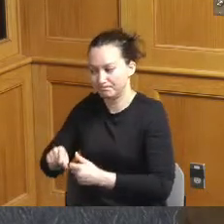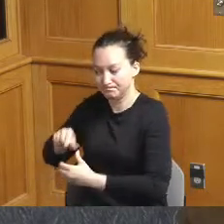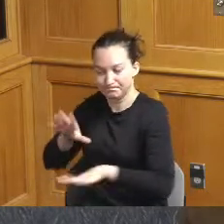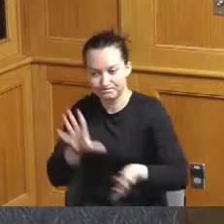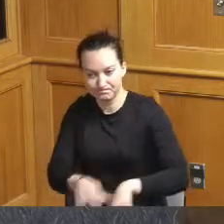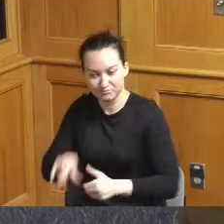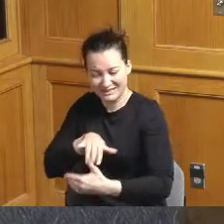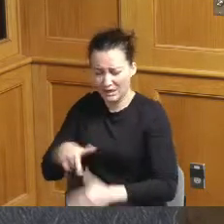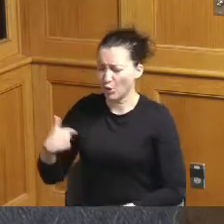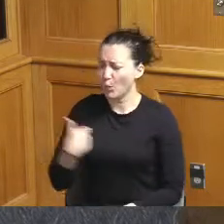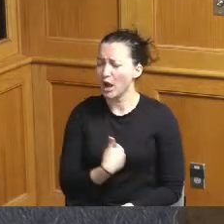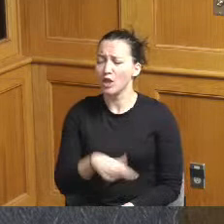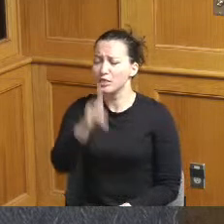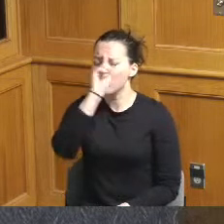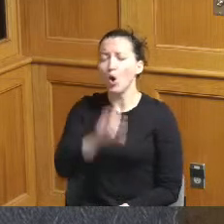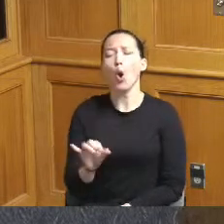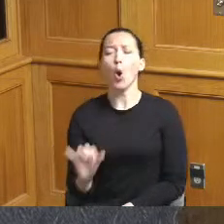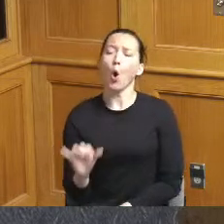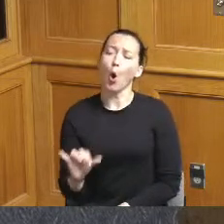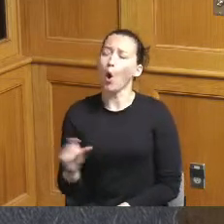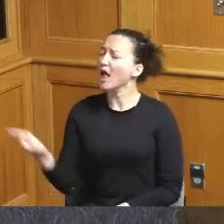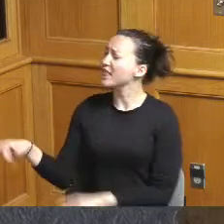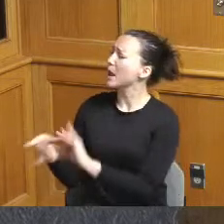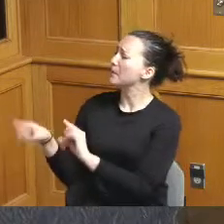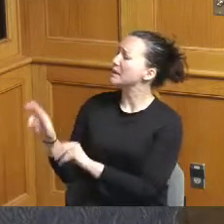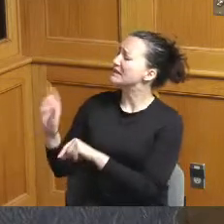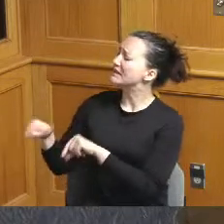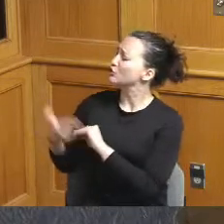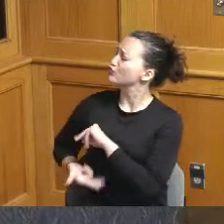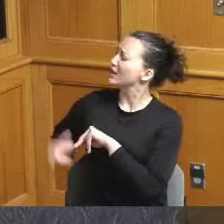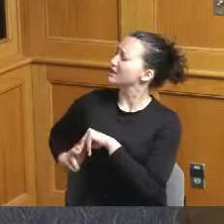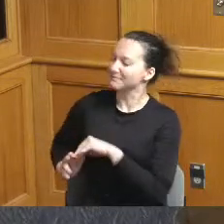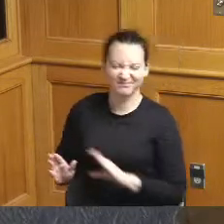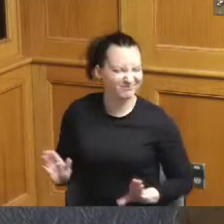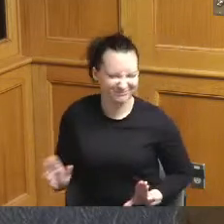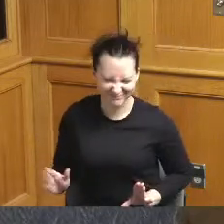wasn't just us thinking oh I think so and so needs a raise yeah and that's just not how we approached